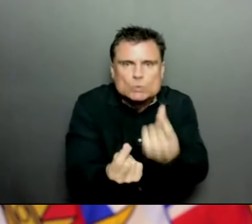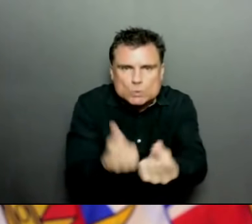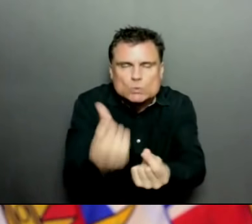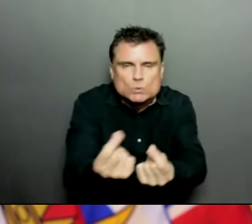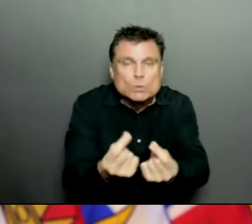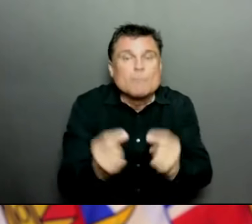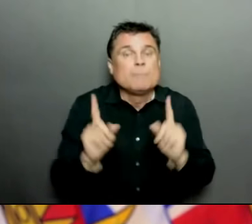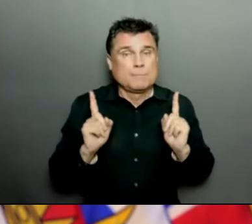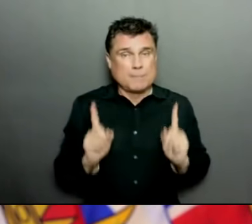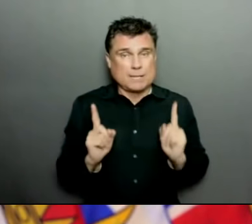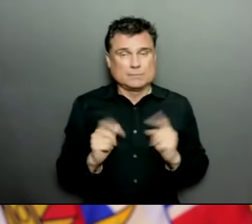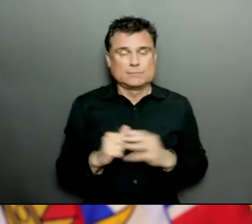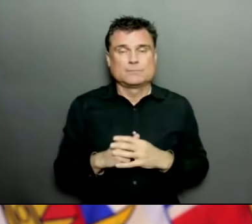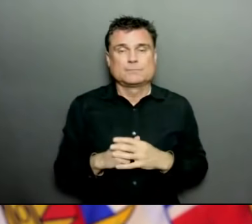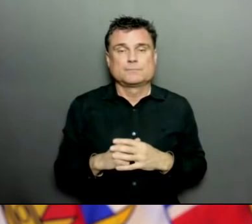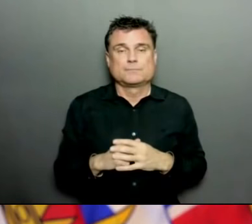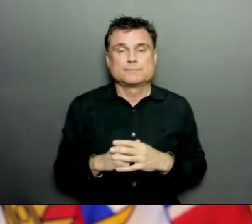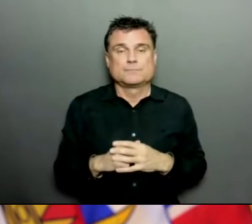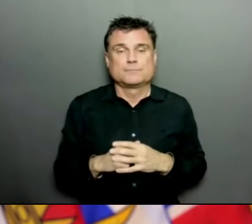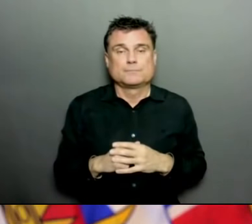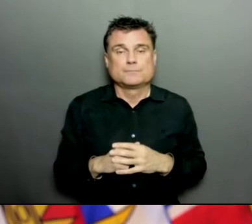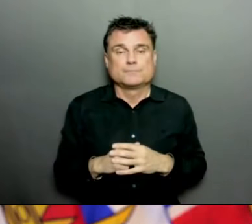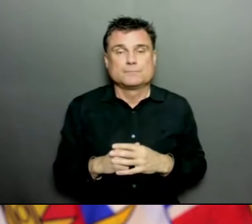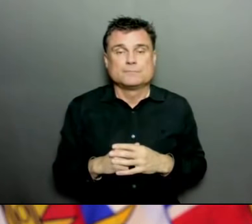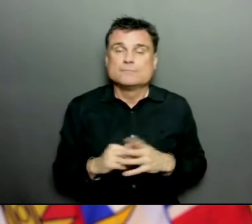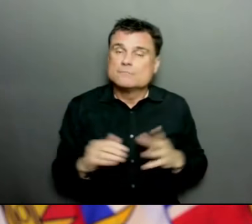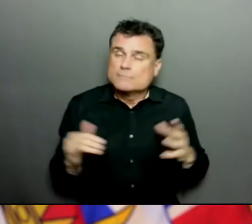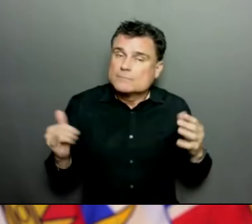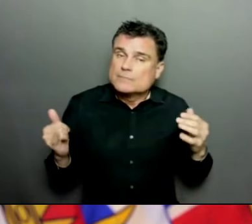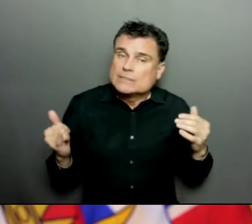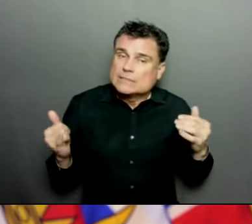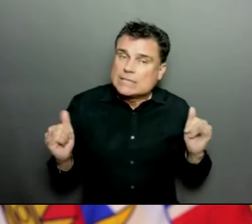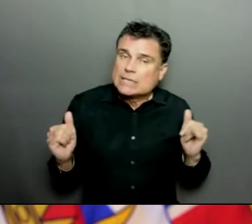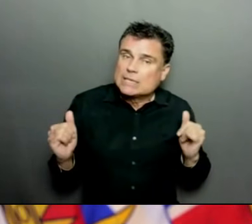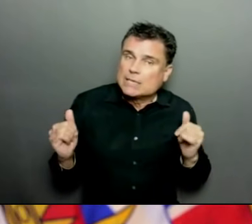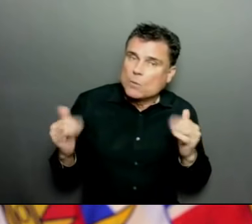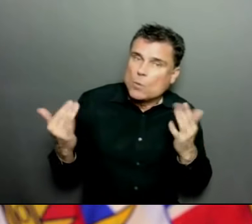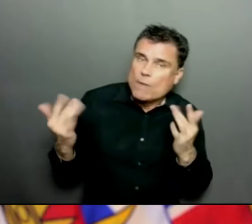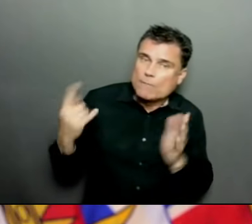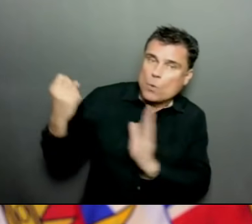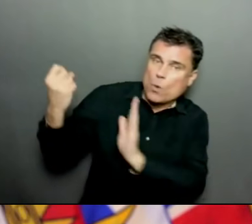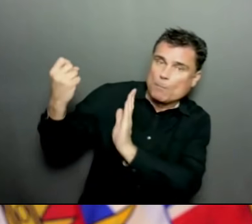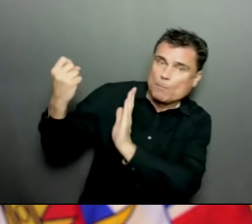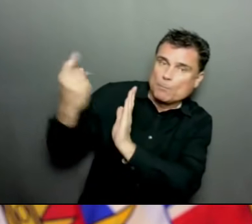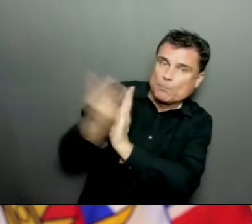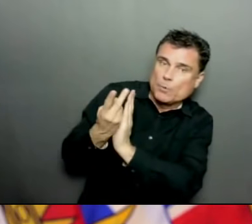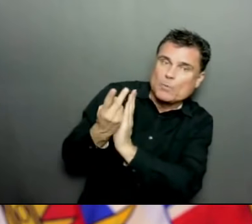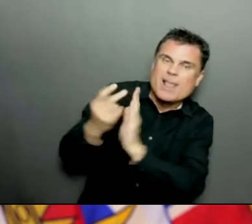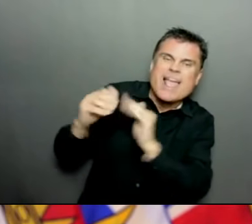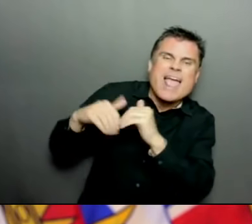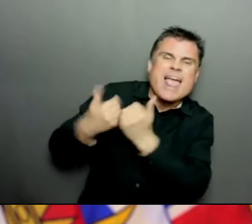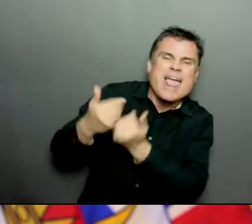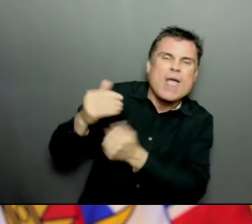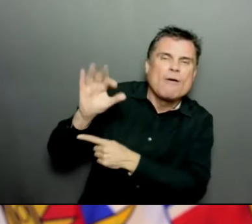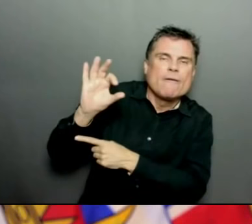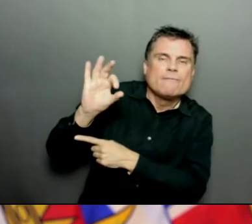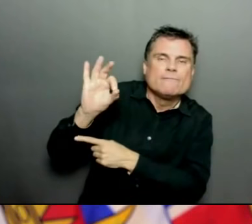it is not feasible for somebody to go from Fort Nelson to Fort St. James or whatever.